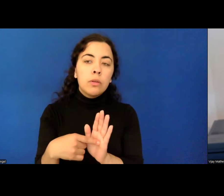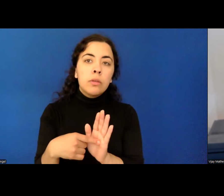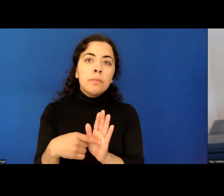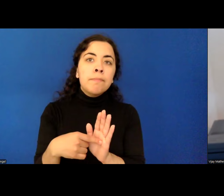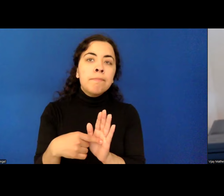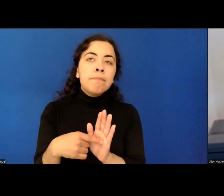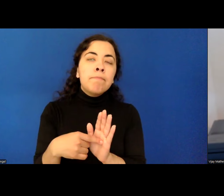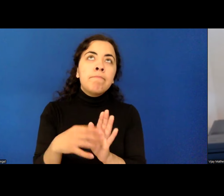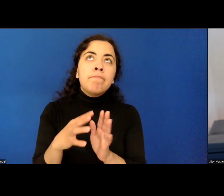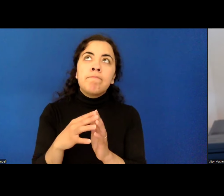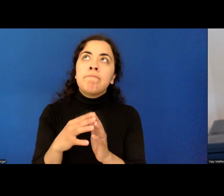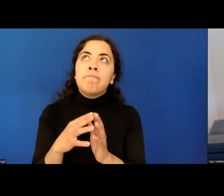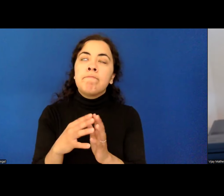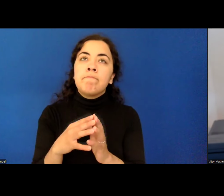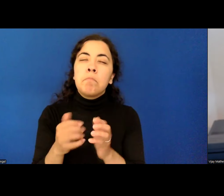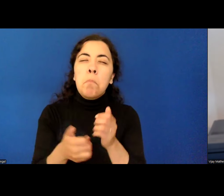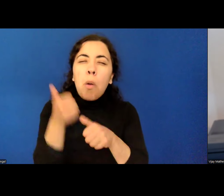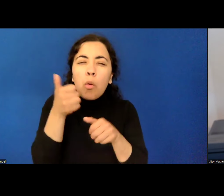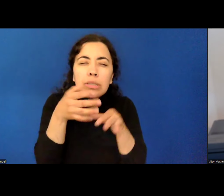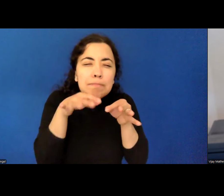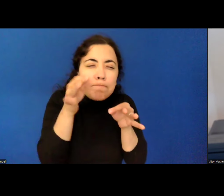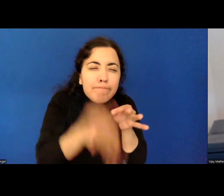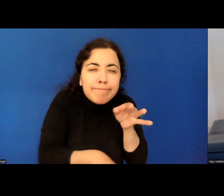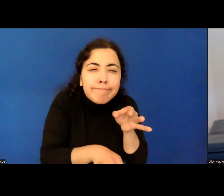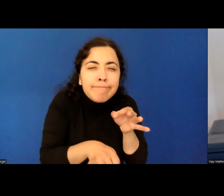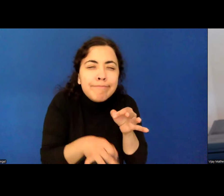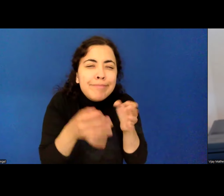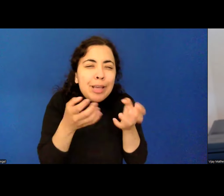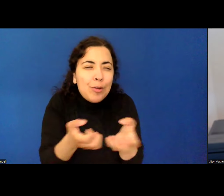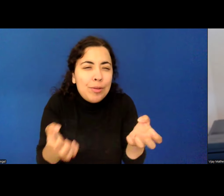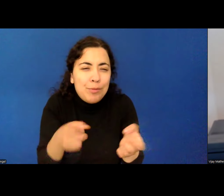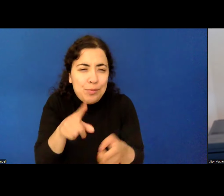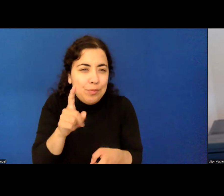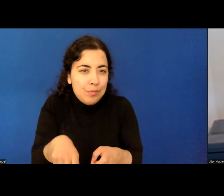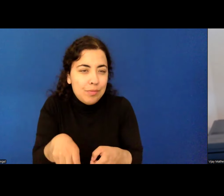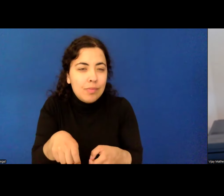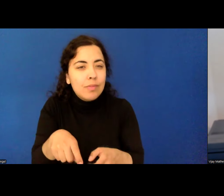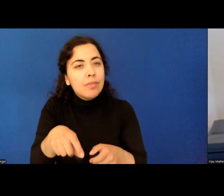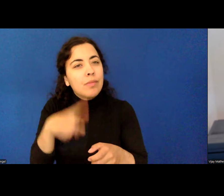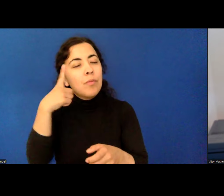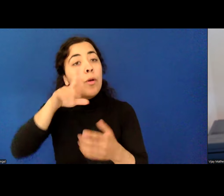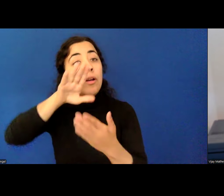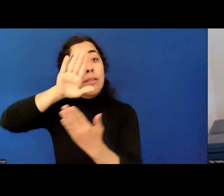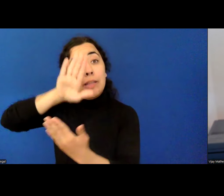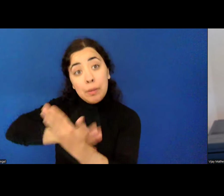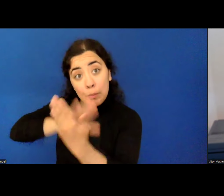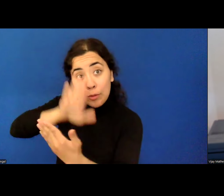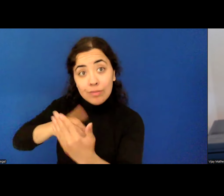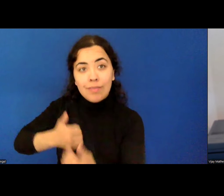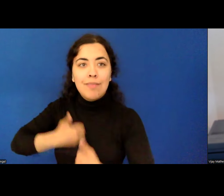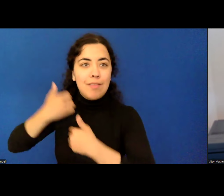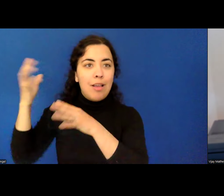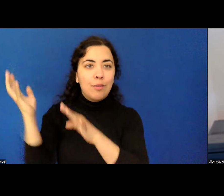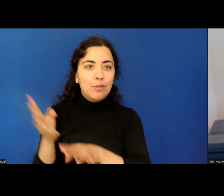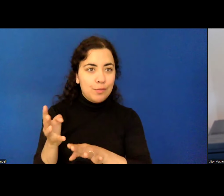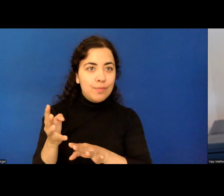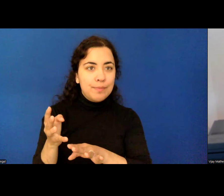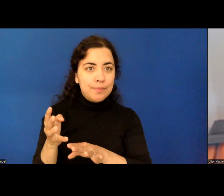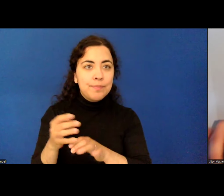the very basic most basic equipment you would need for an in person livestream. So here I